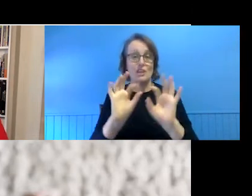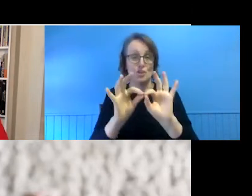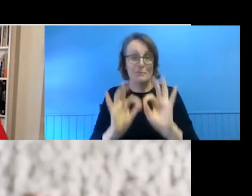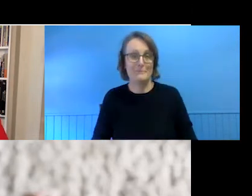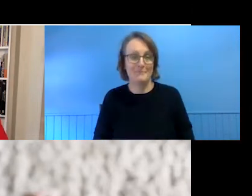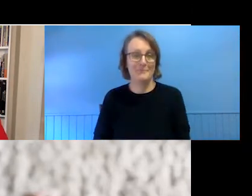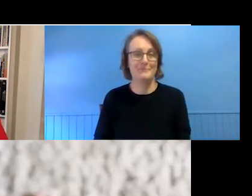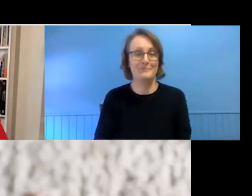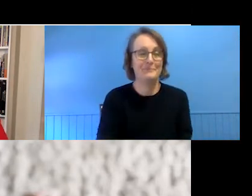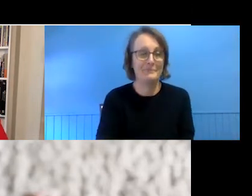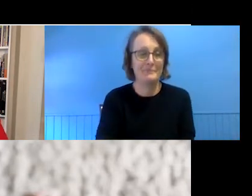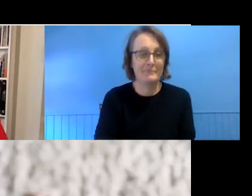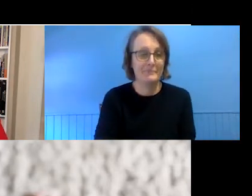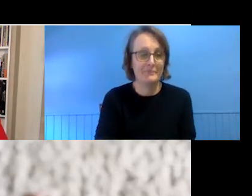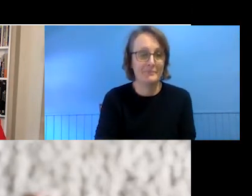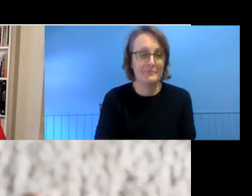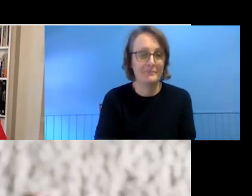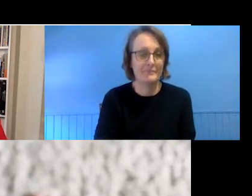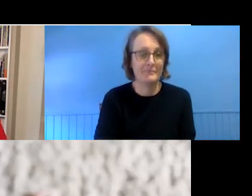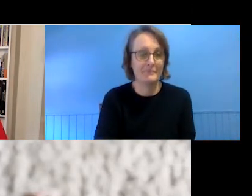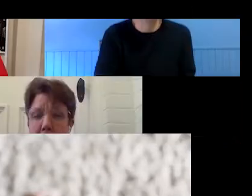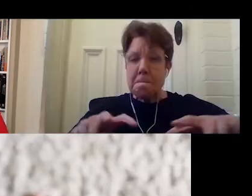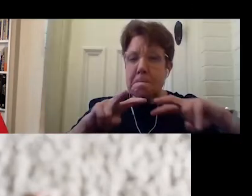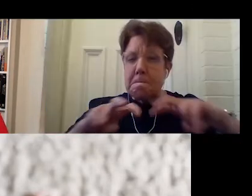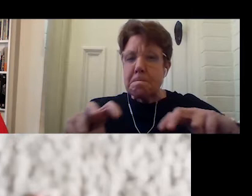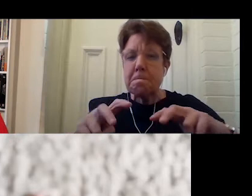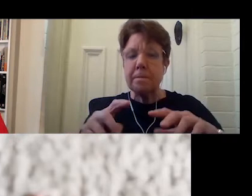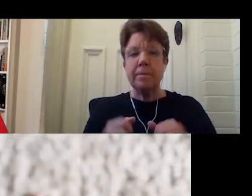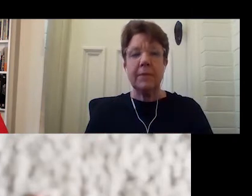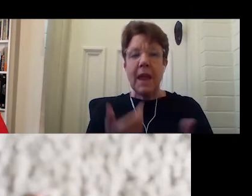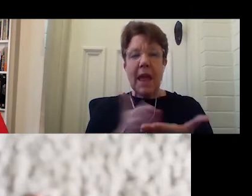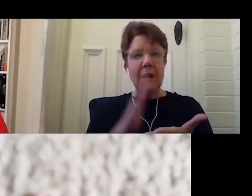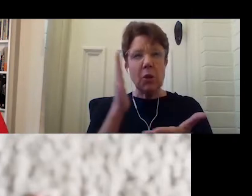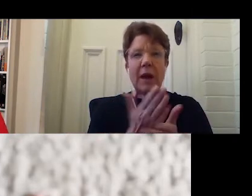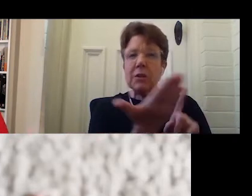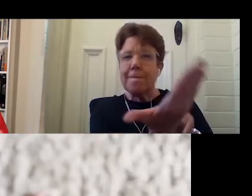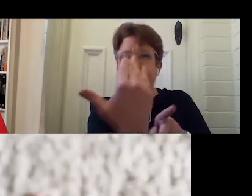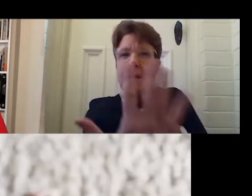"interrogate". How do you currently get engagement? How do you currently